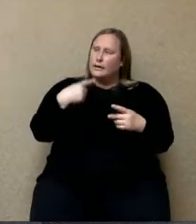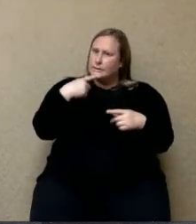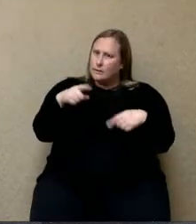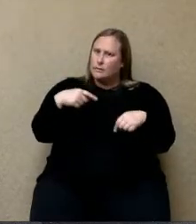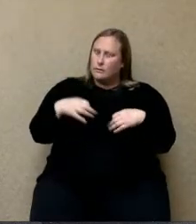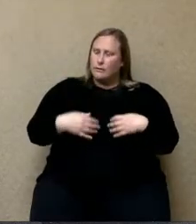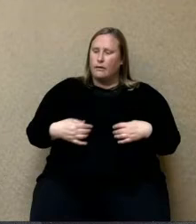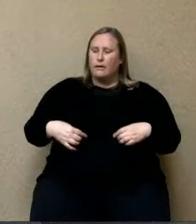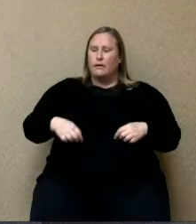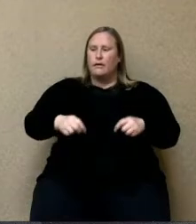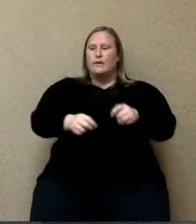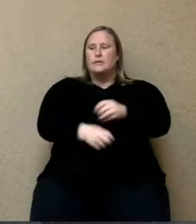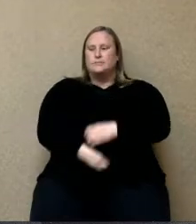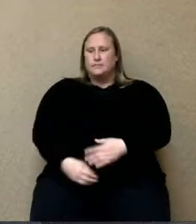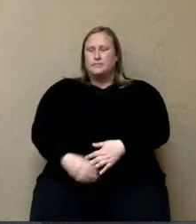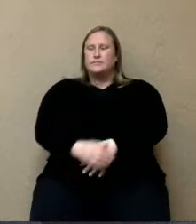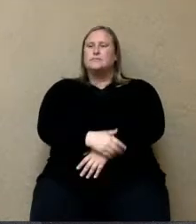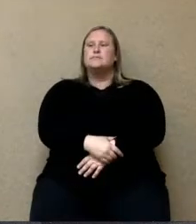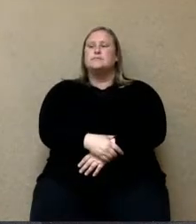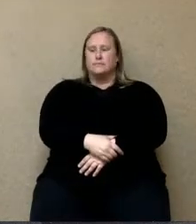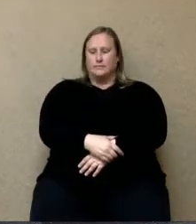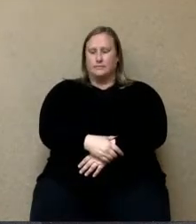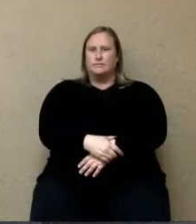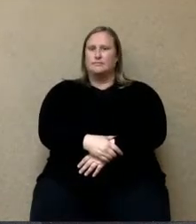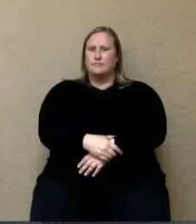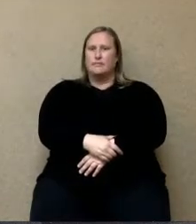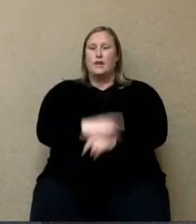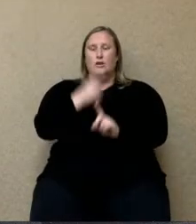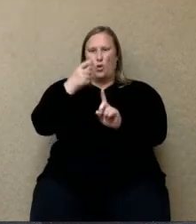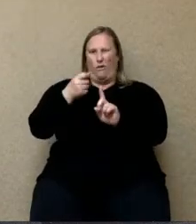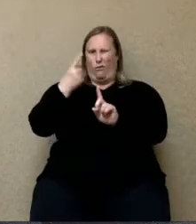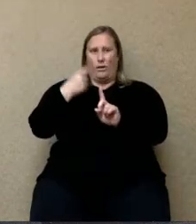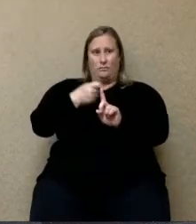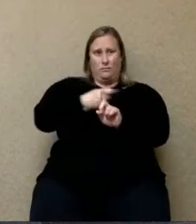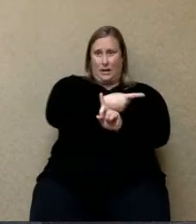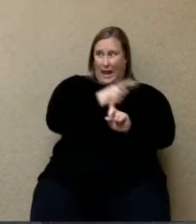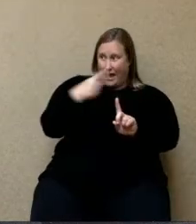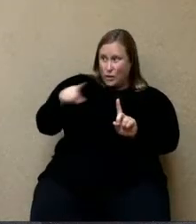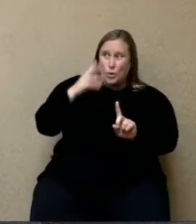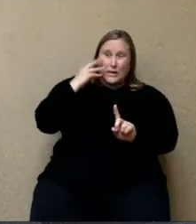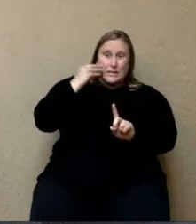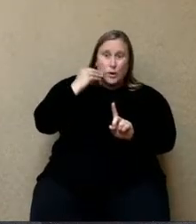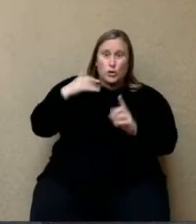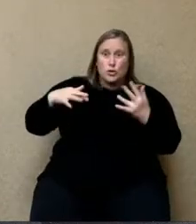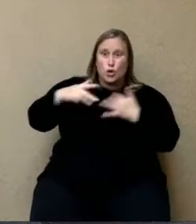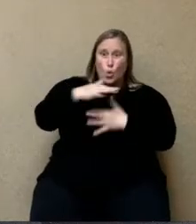moment where I saw a Social Story work. Has anyone used Social Stories?